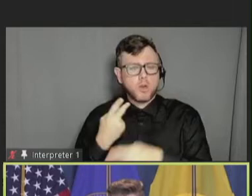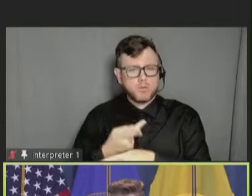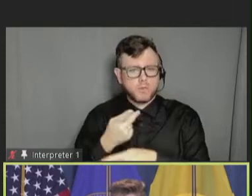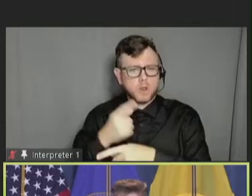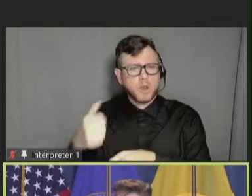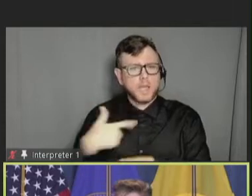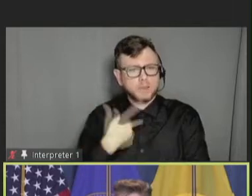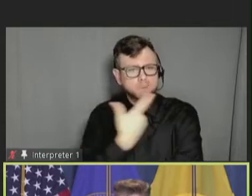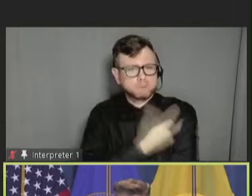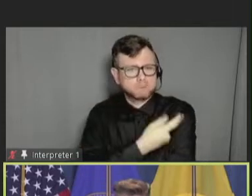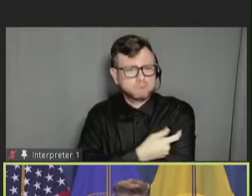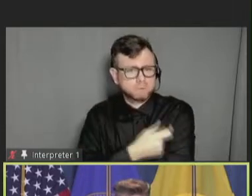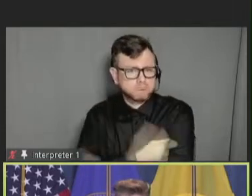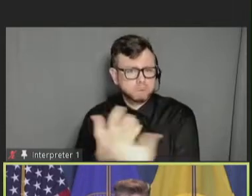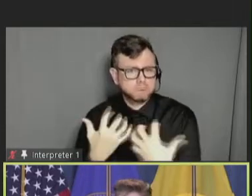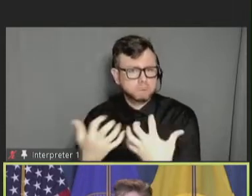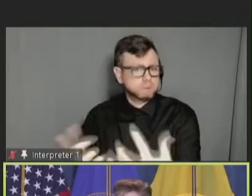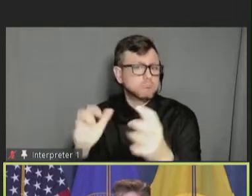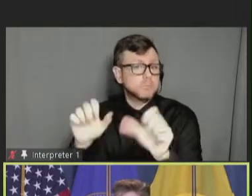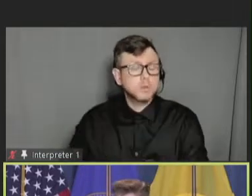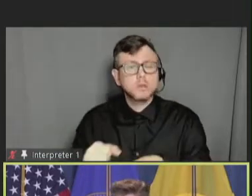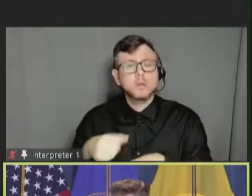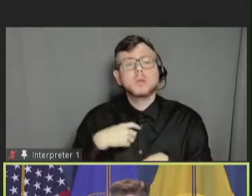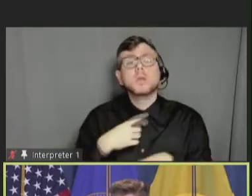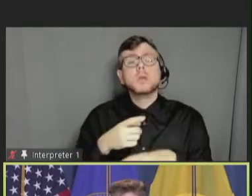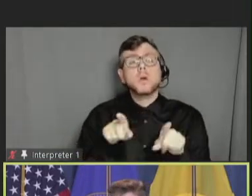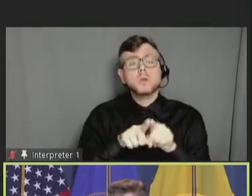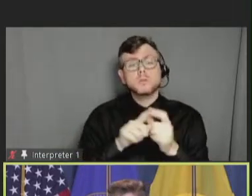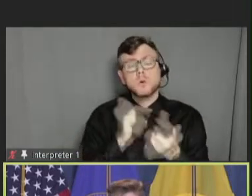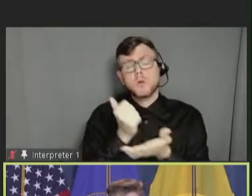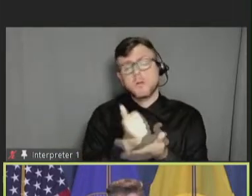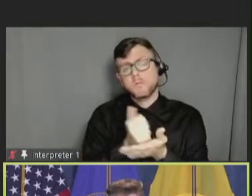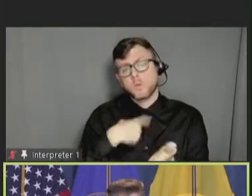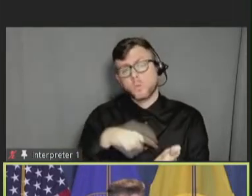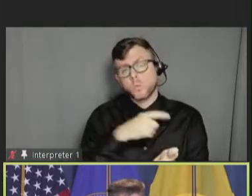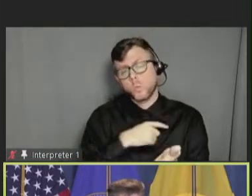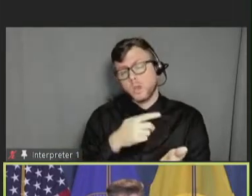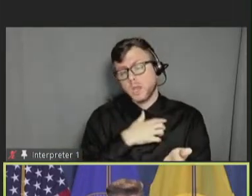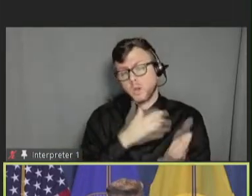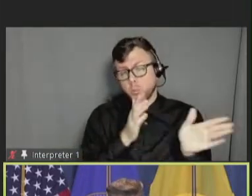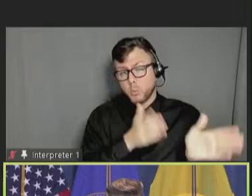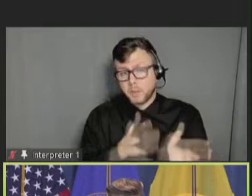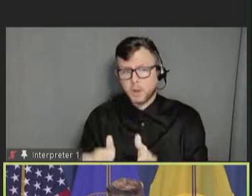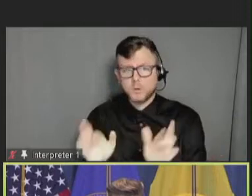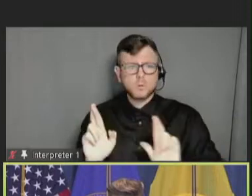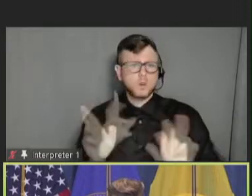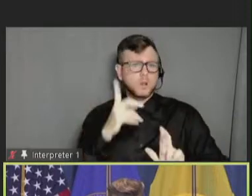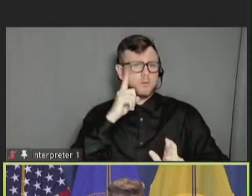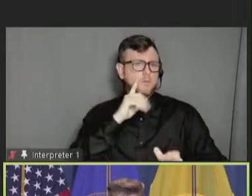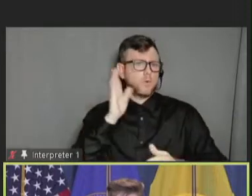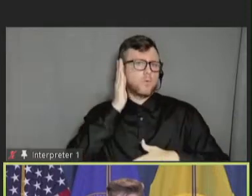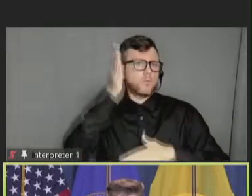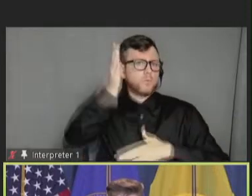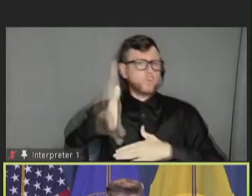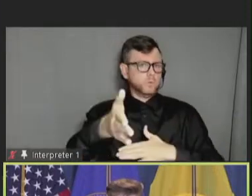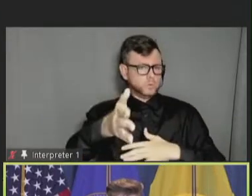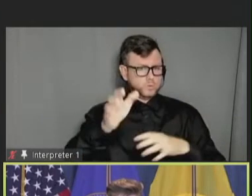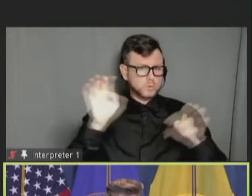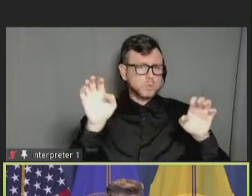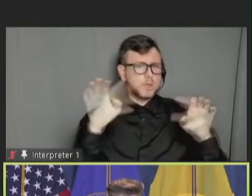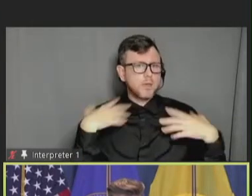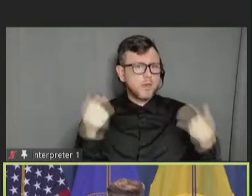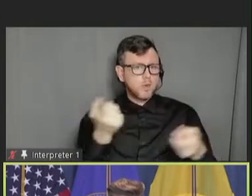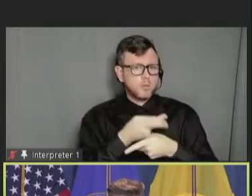And it can also be helpful in making sure that we are prepared for future public health emergencies.